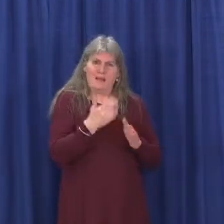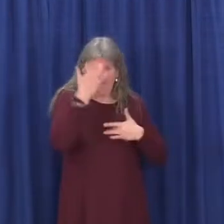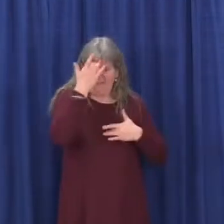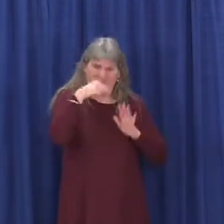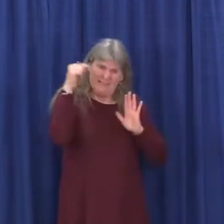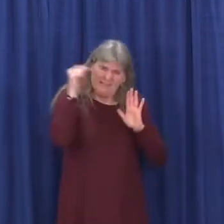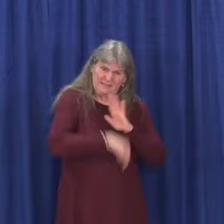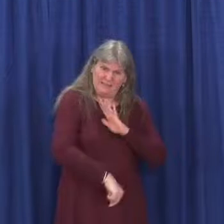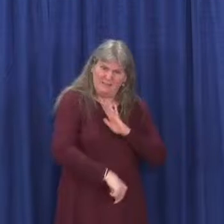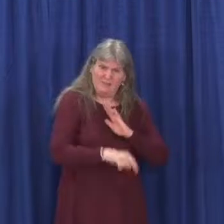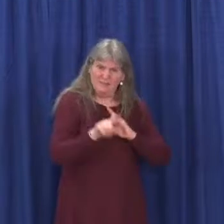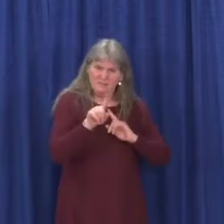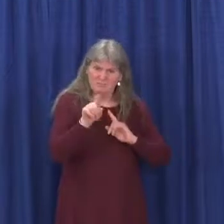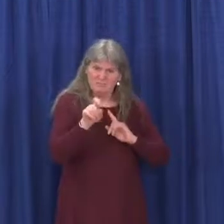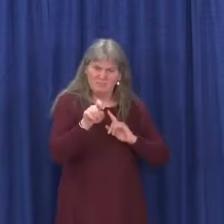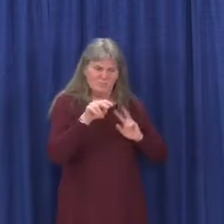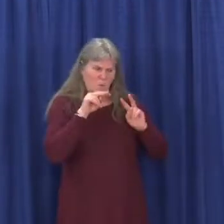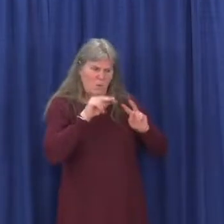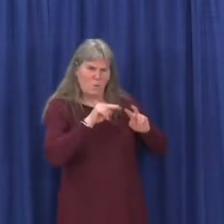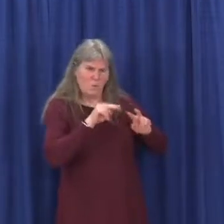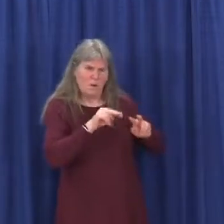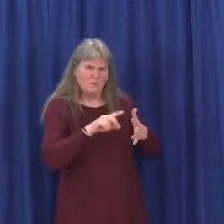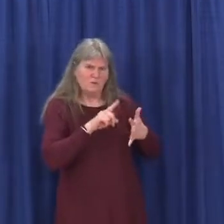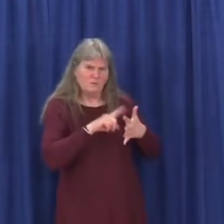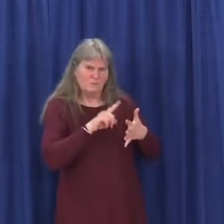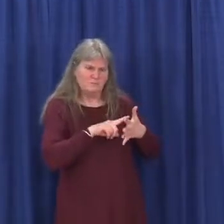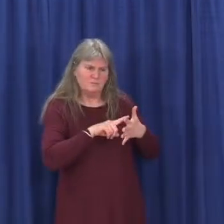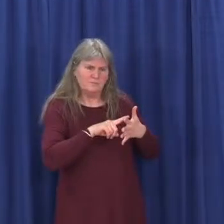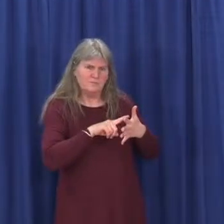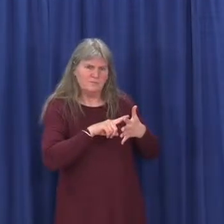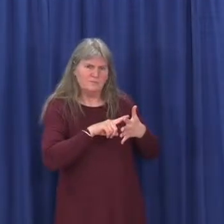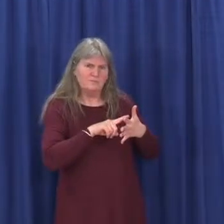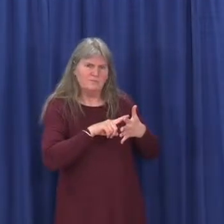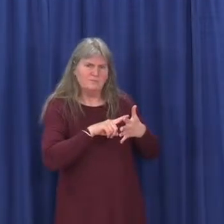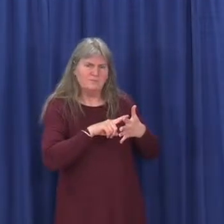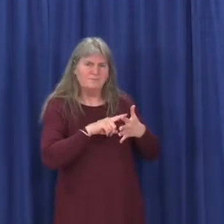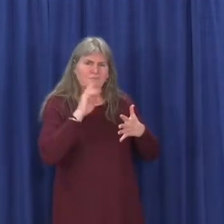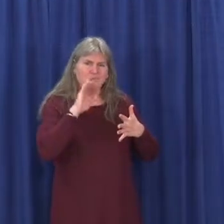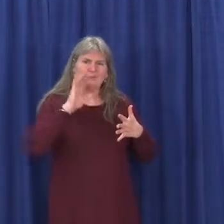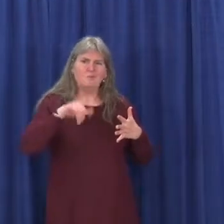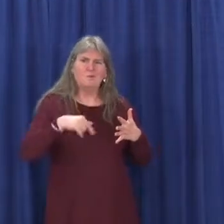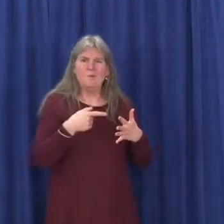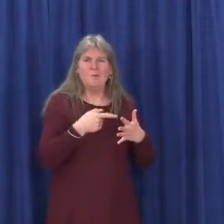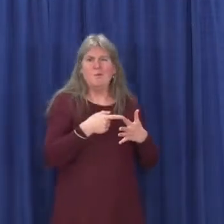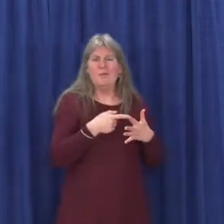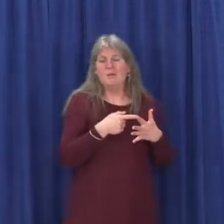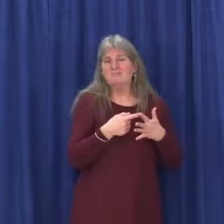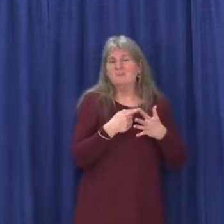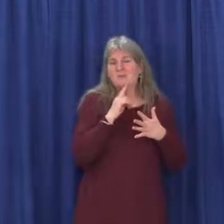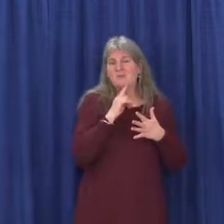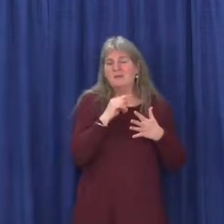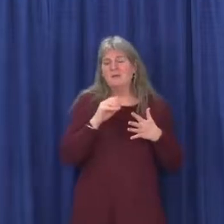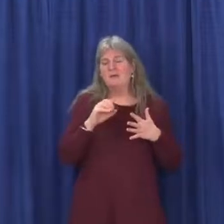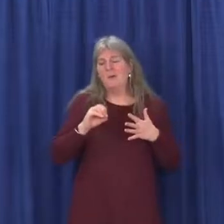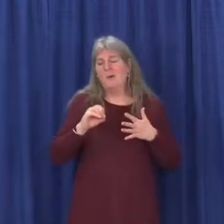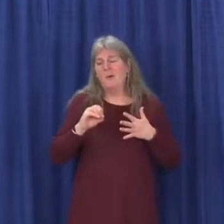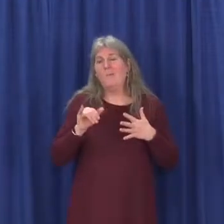wave? In this wave, I want to let you know that it has been severe; we've had a quarter of our